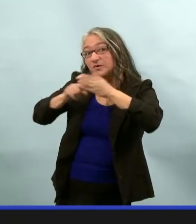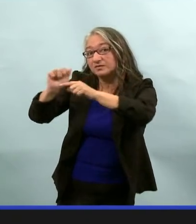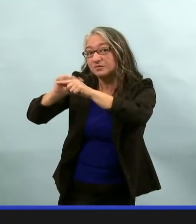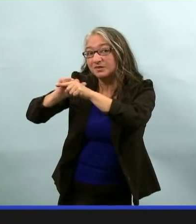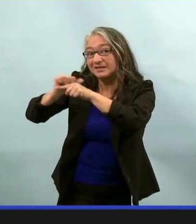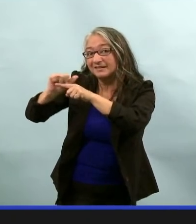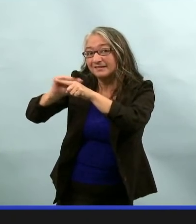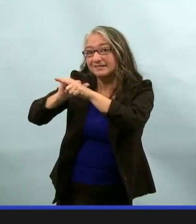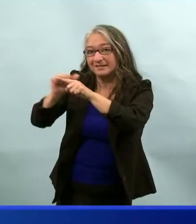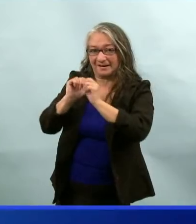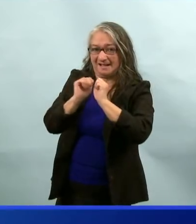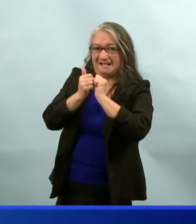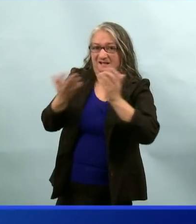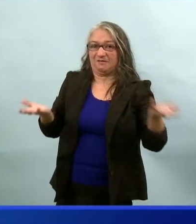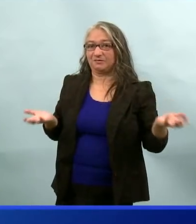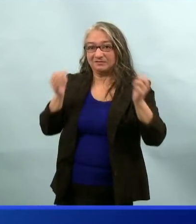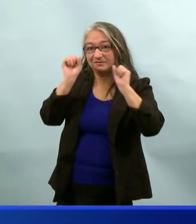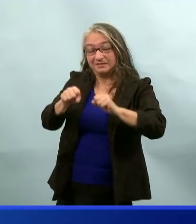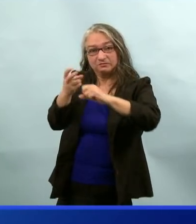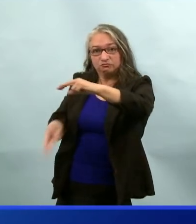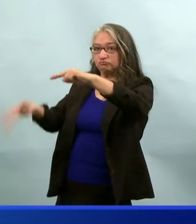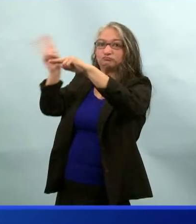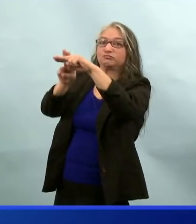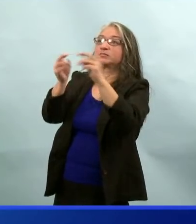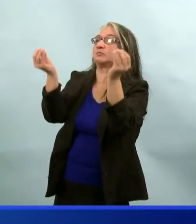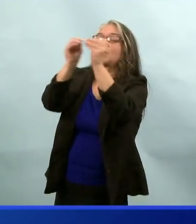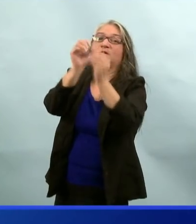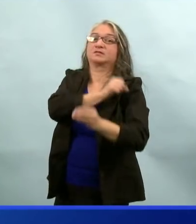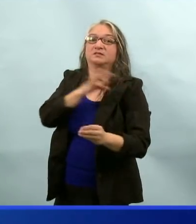yeah our efforts have continued uh throughout the last year and a half